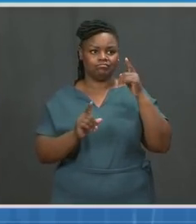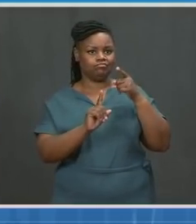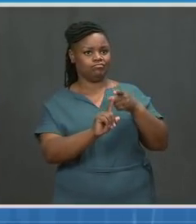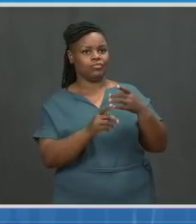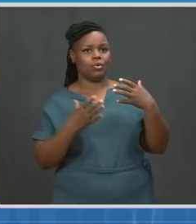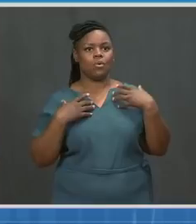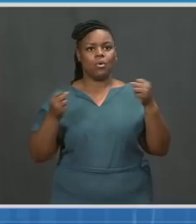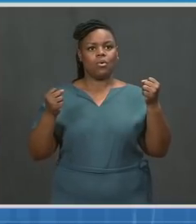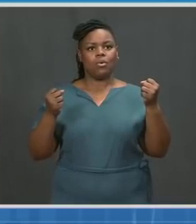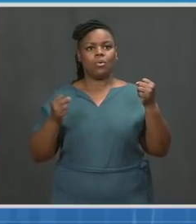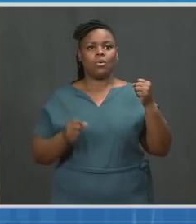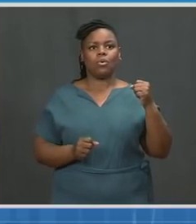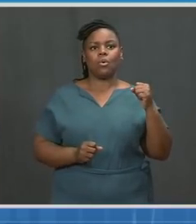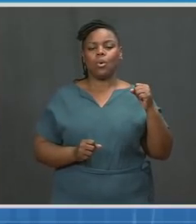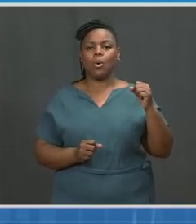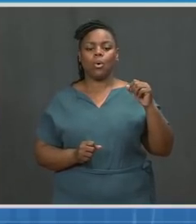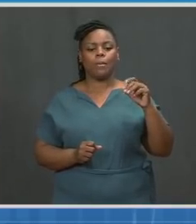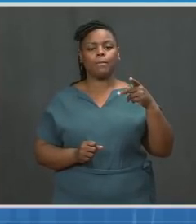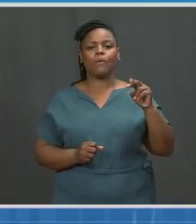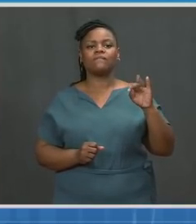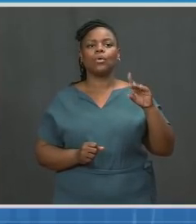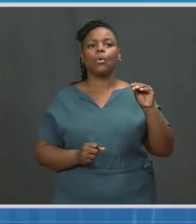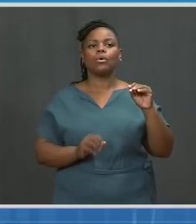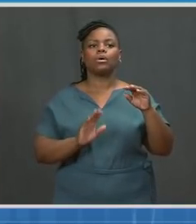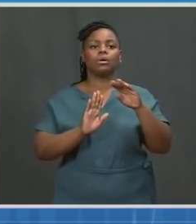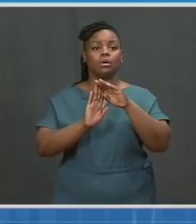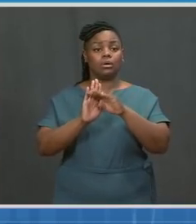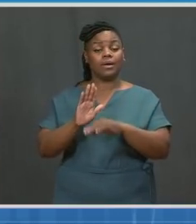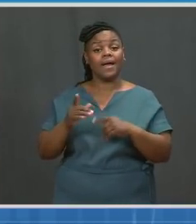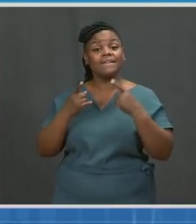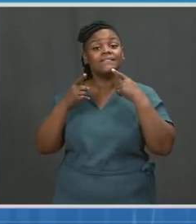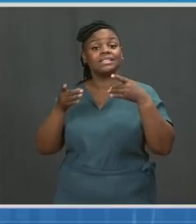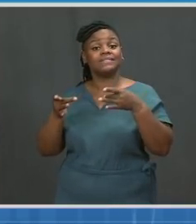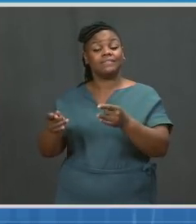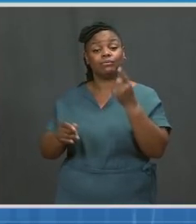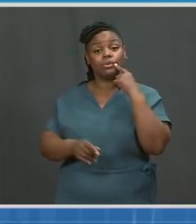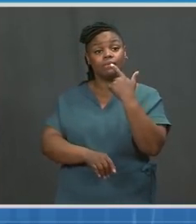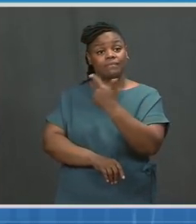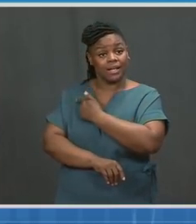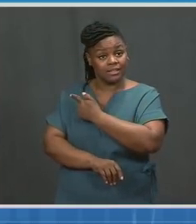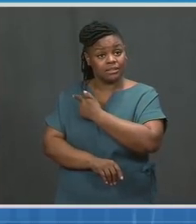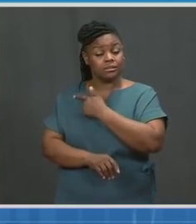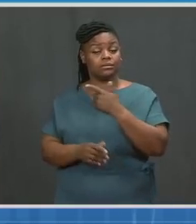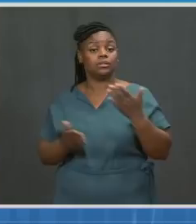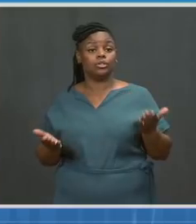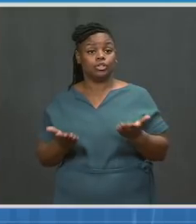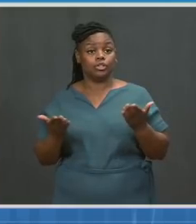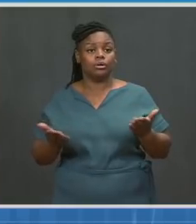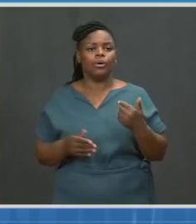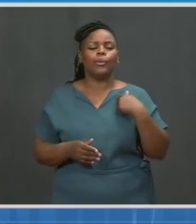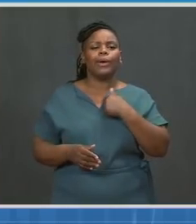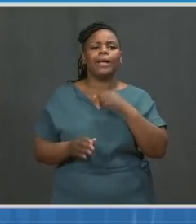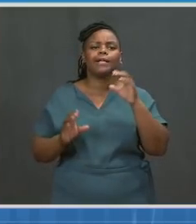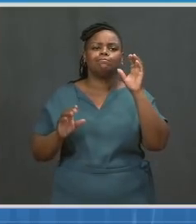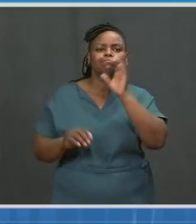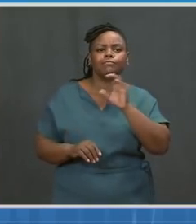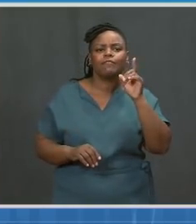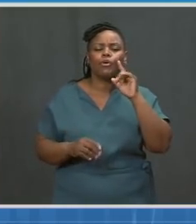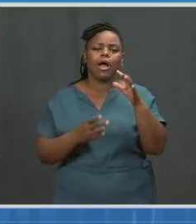and safe vaccines here in United States, we are looking at the options to share AstraZeneca vaccines with other countries